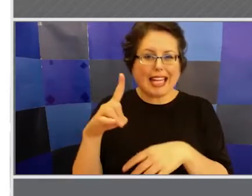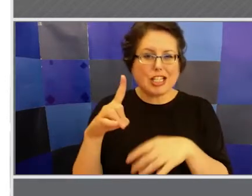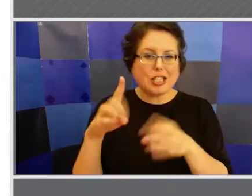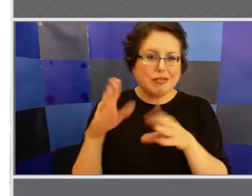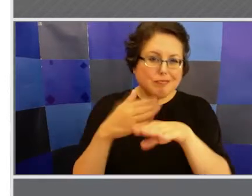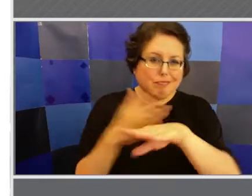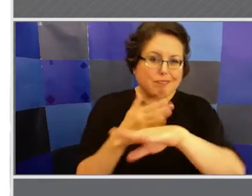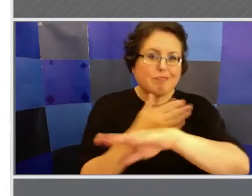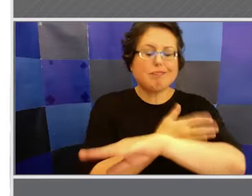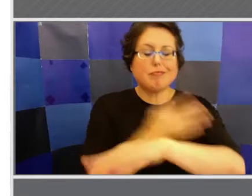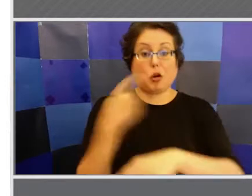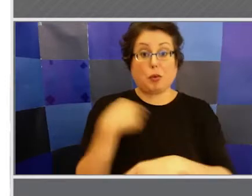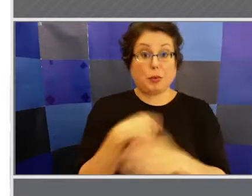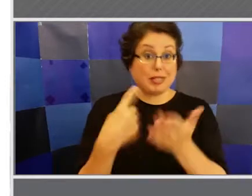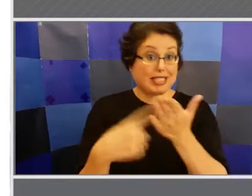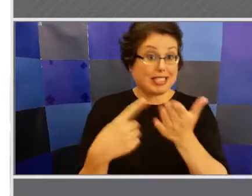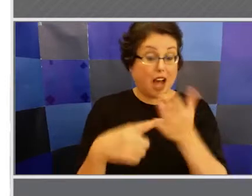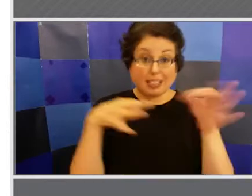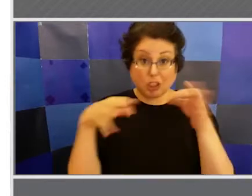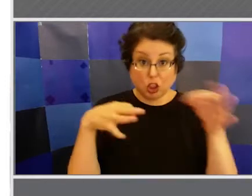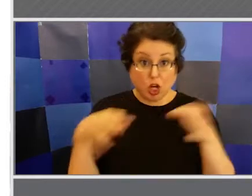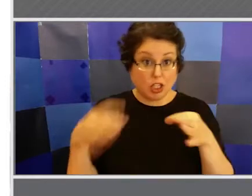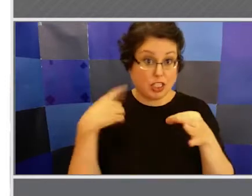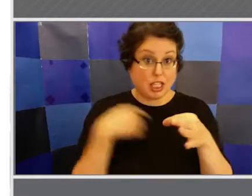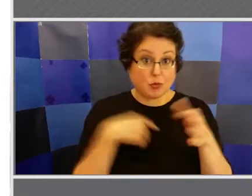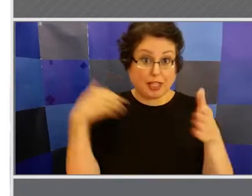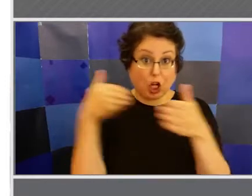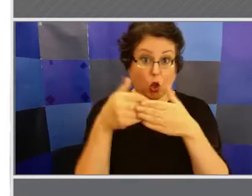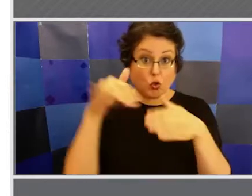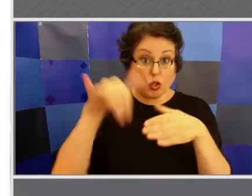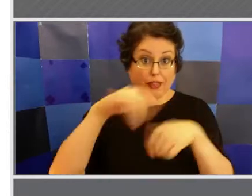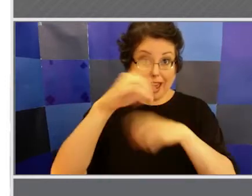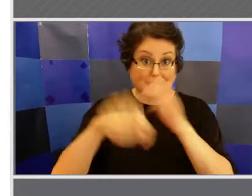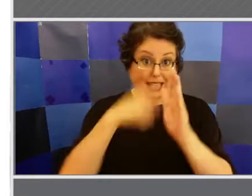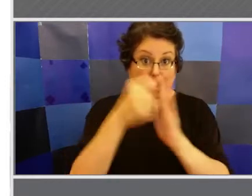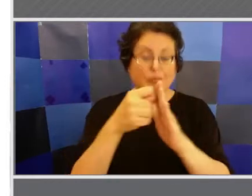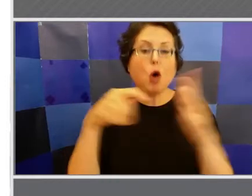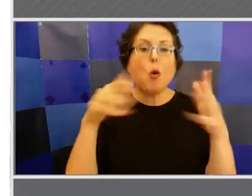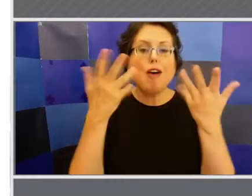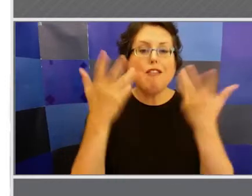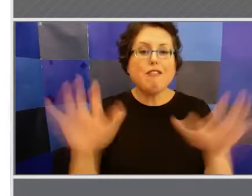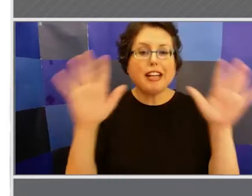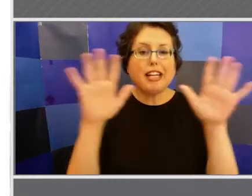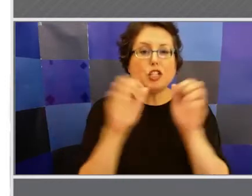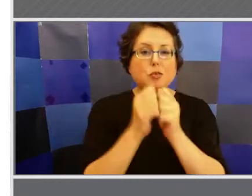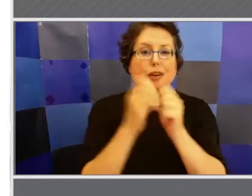Again, we'll go through the instructions as Leah did when we get closer to that time. And then we're going to wrap up with some other opportunities for you to keep getting